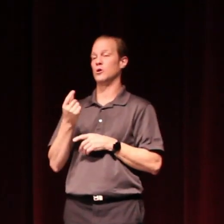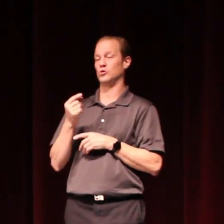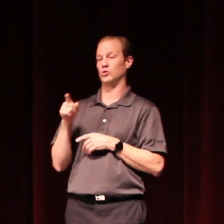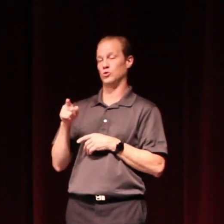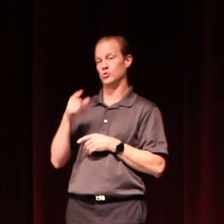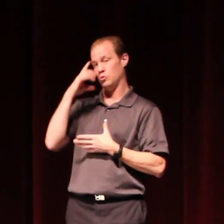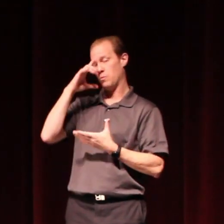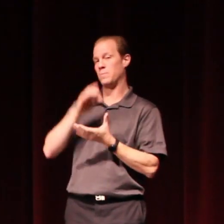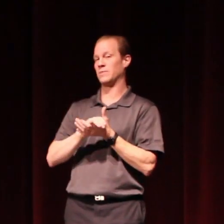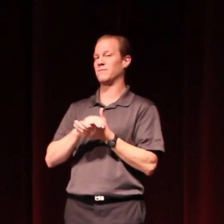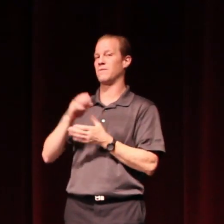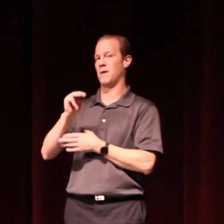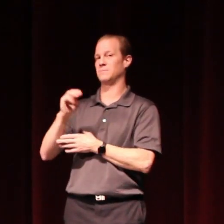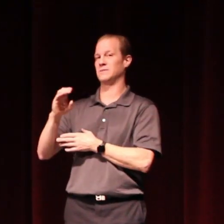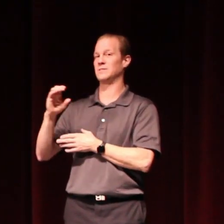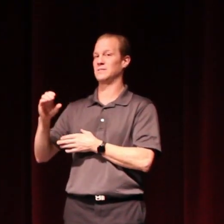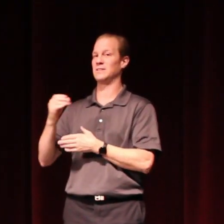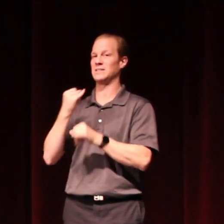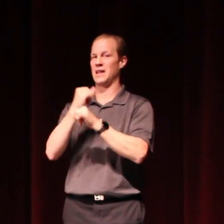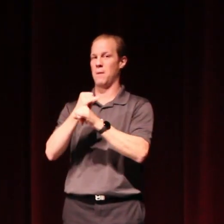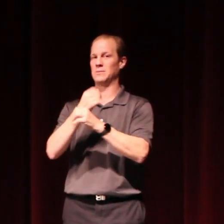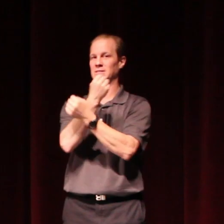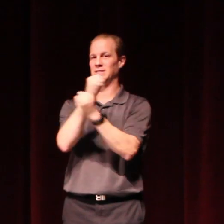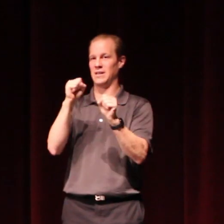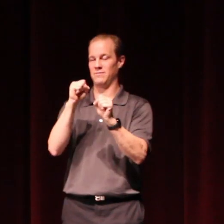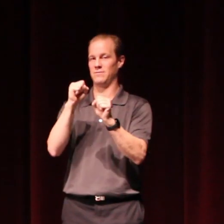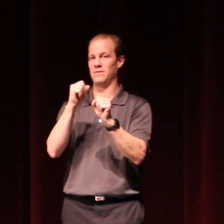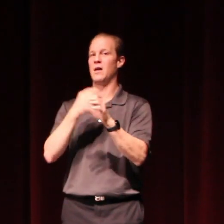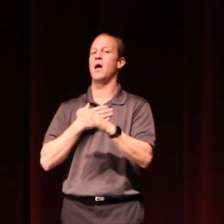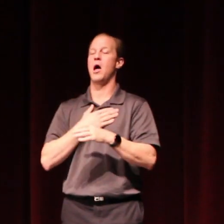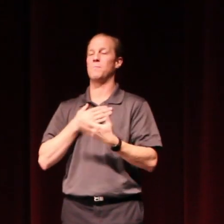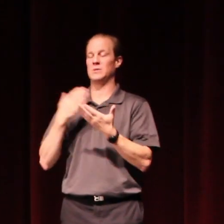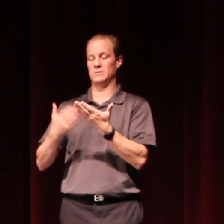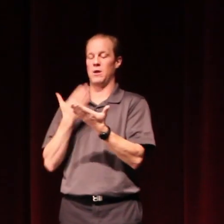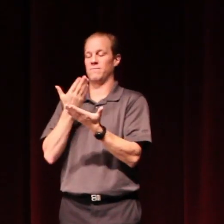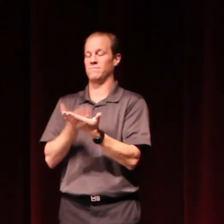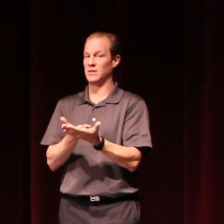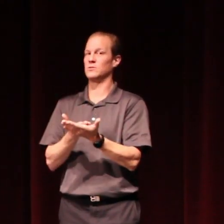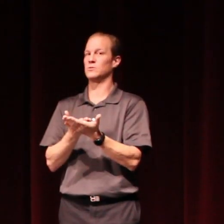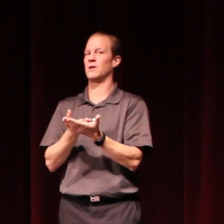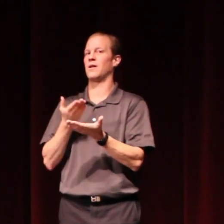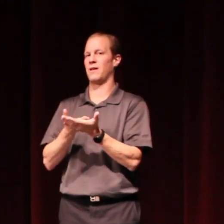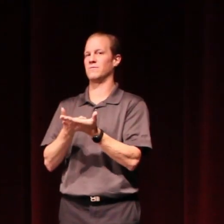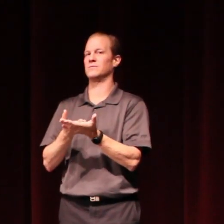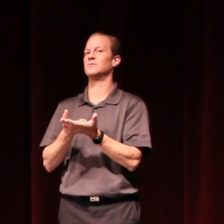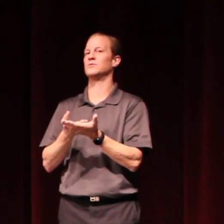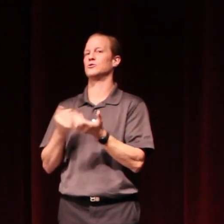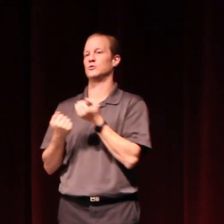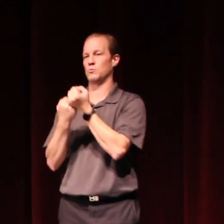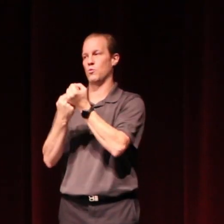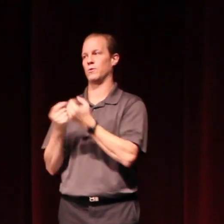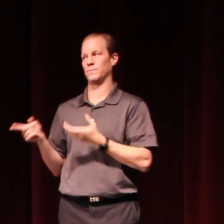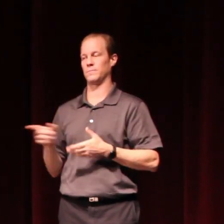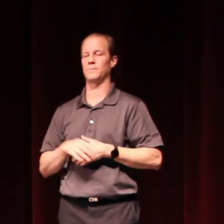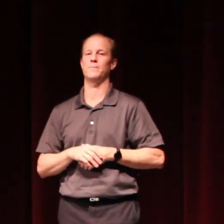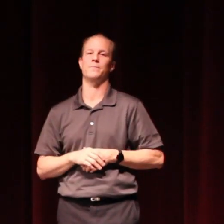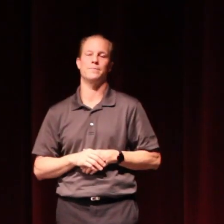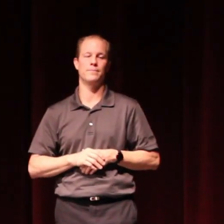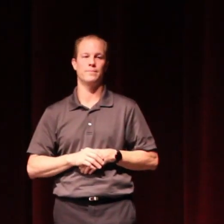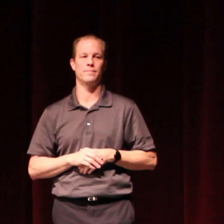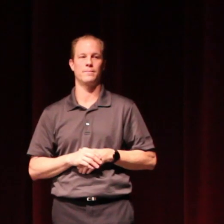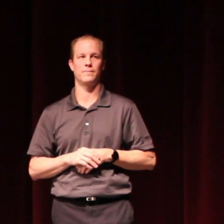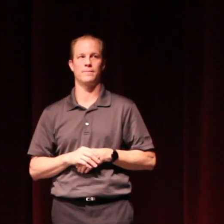campus is safe? Please provide factual evidence that supports your belief.